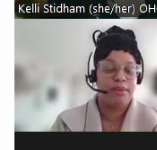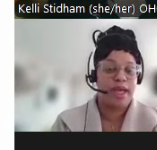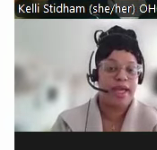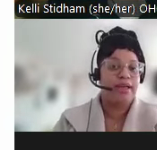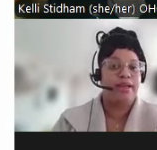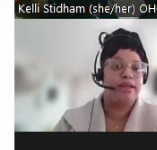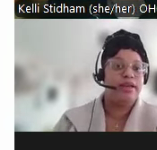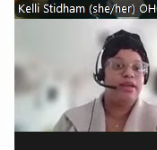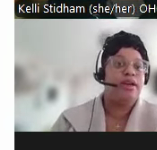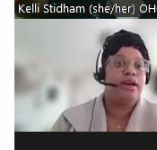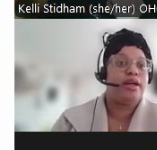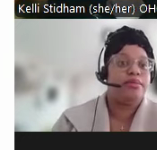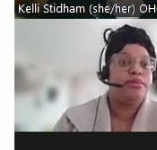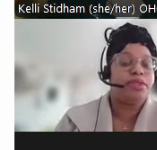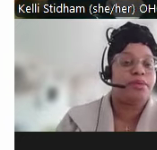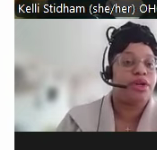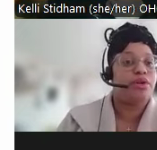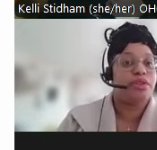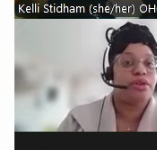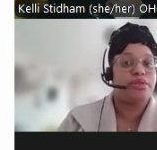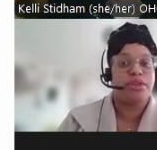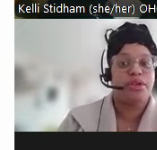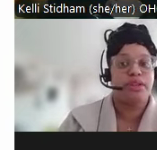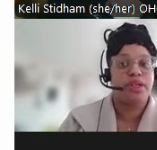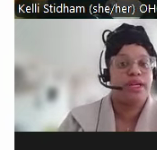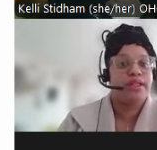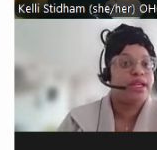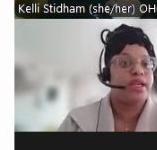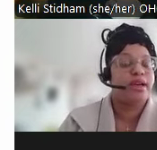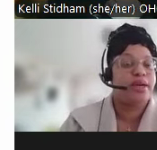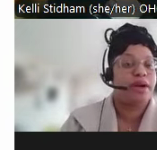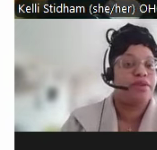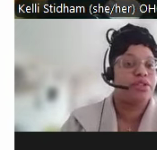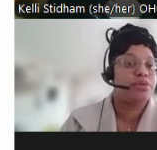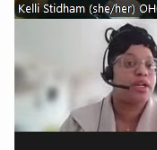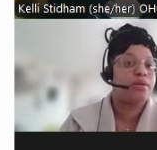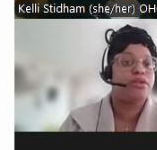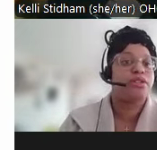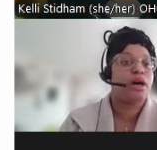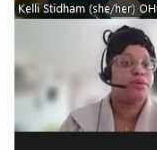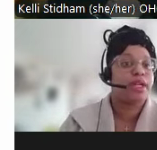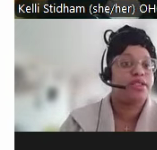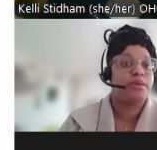pay. Um so I'm going to go over those with you really quickly. Um our first